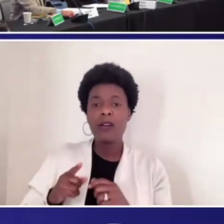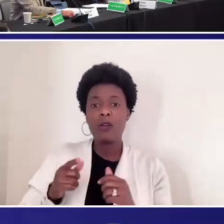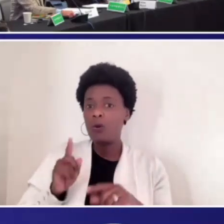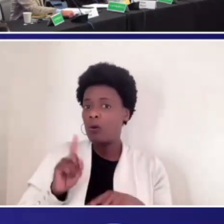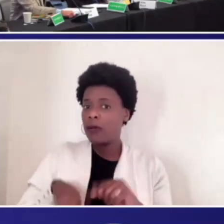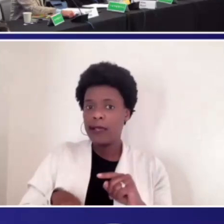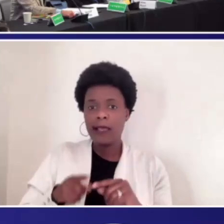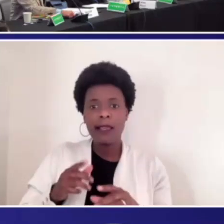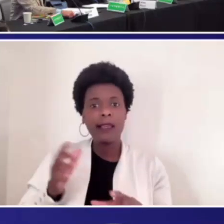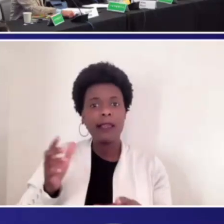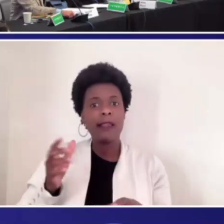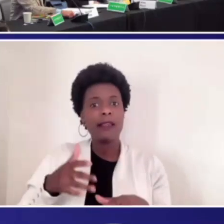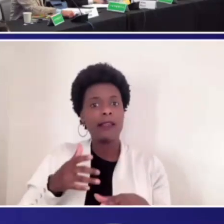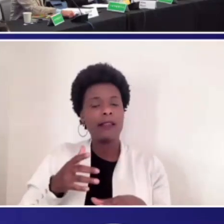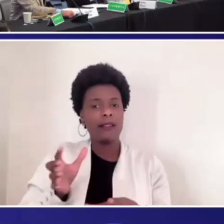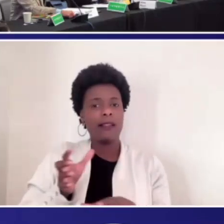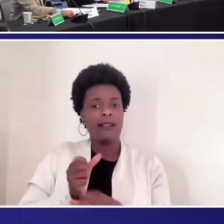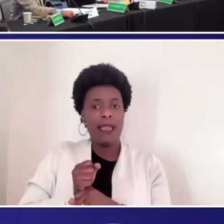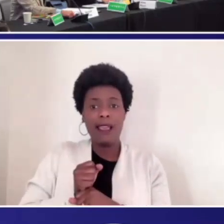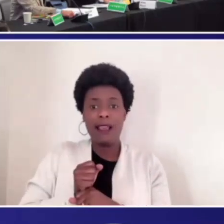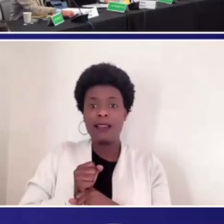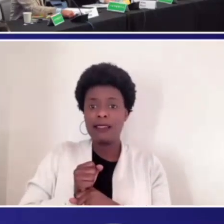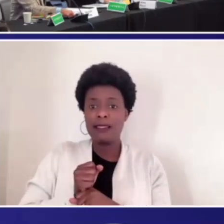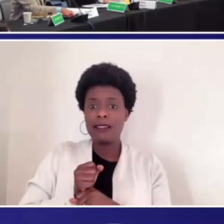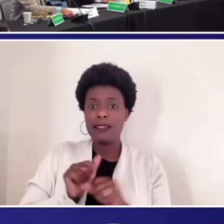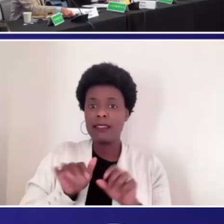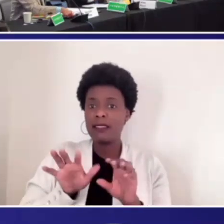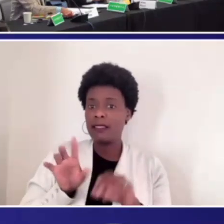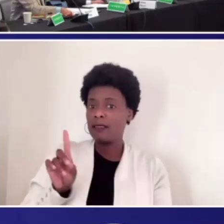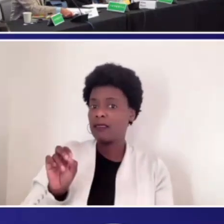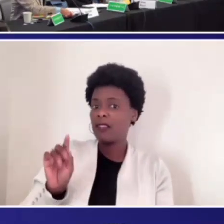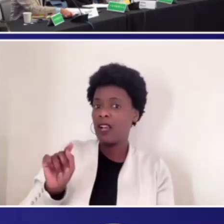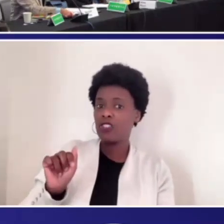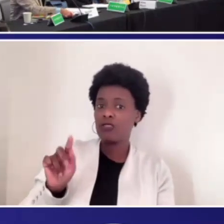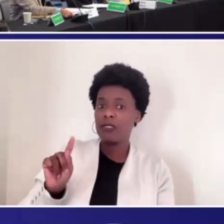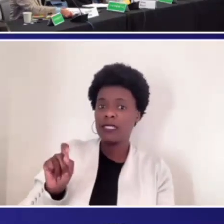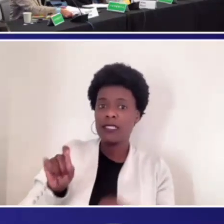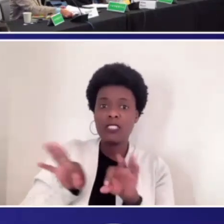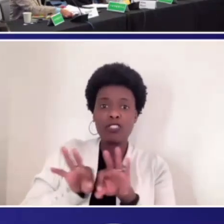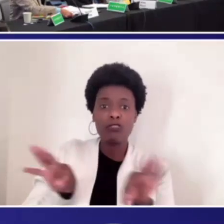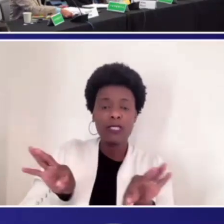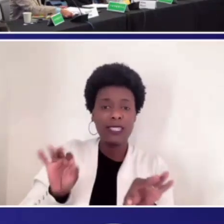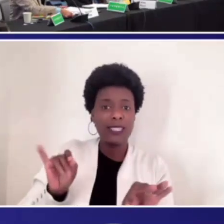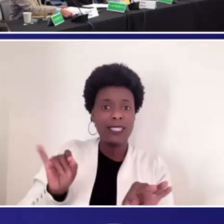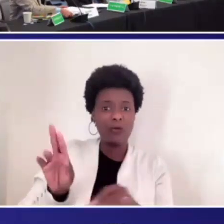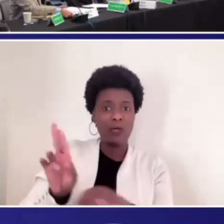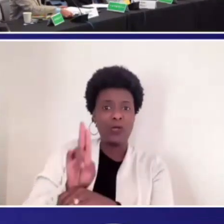to get a doctoral degree if, you know, if we go with the way it is that we're proposing.